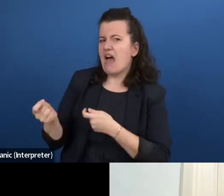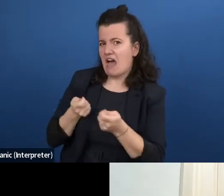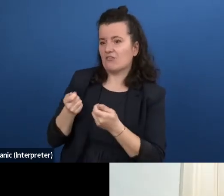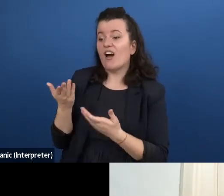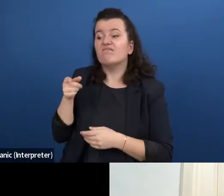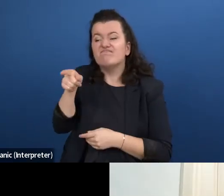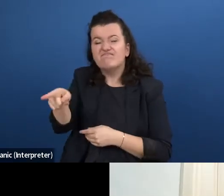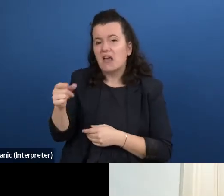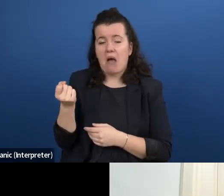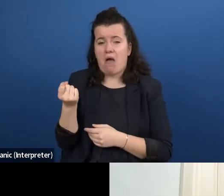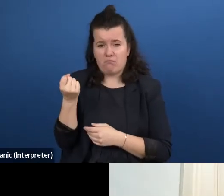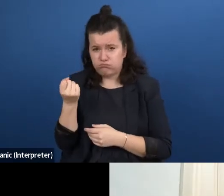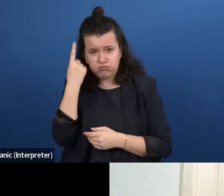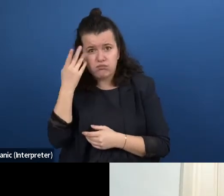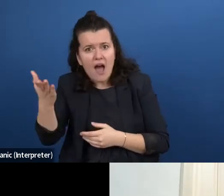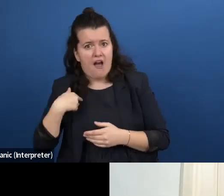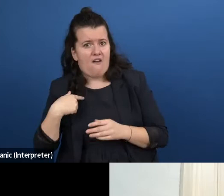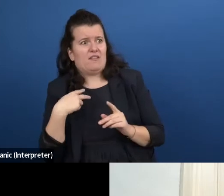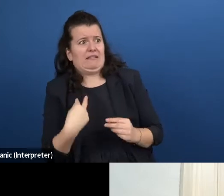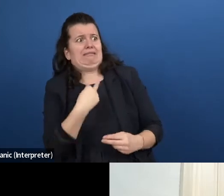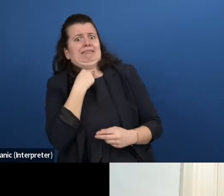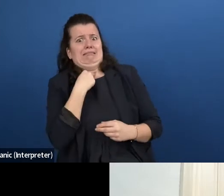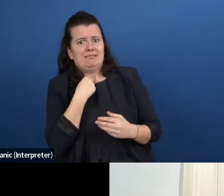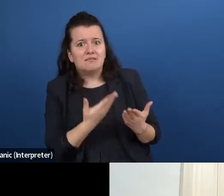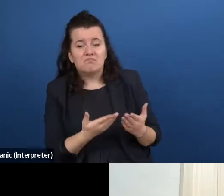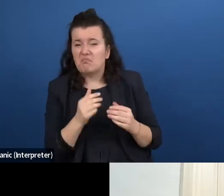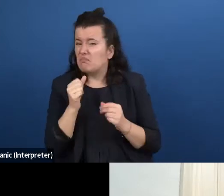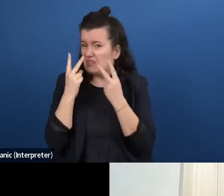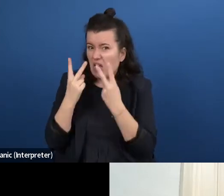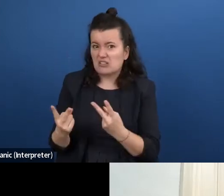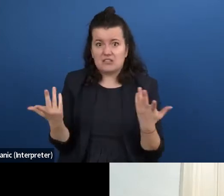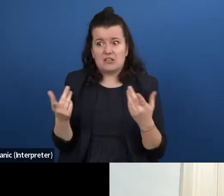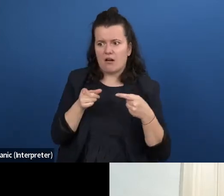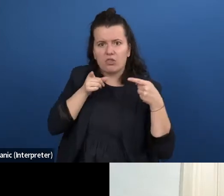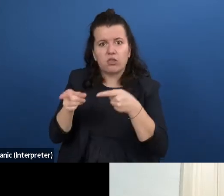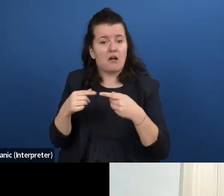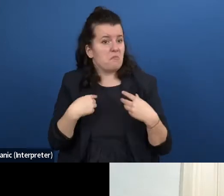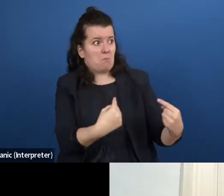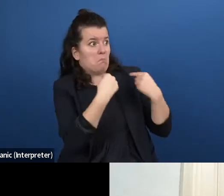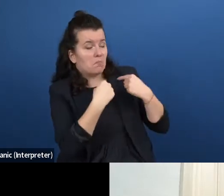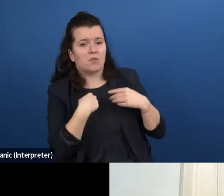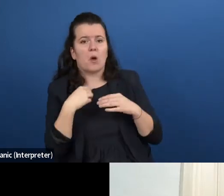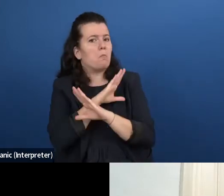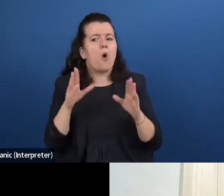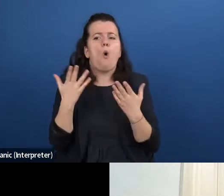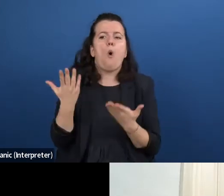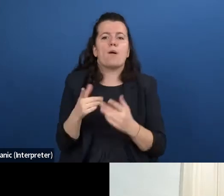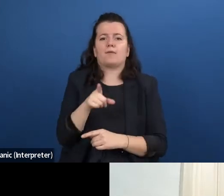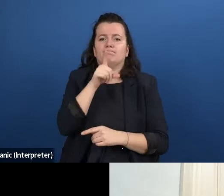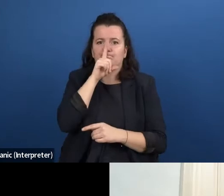and they are less likely to be believed when they're reporting the abuse. That is really concerning.